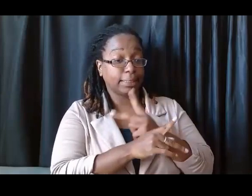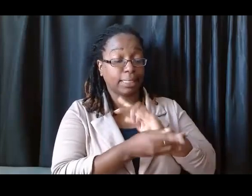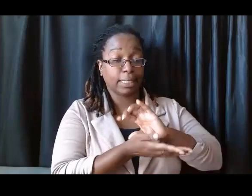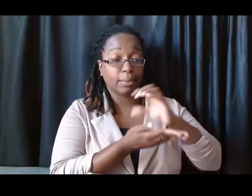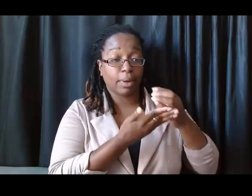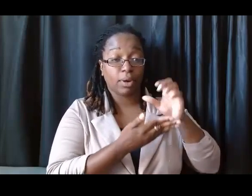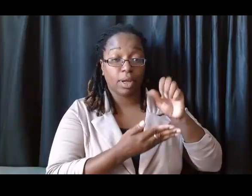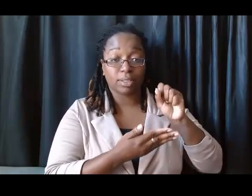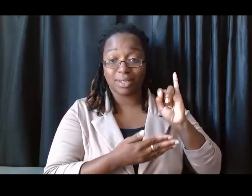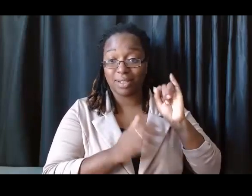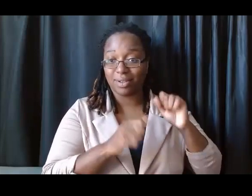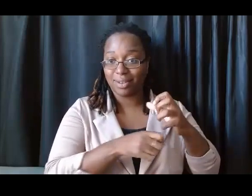and also if it's low enough to be eligible.